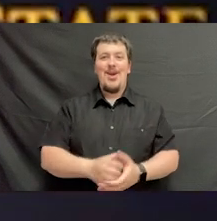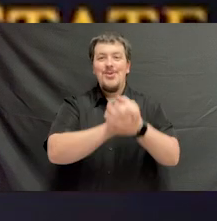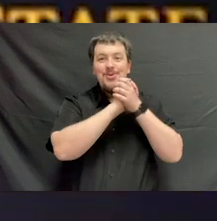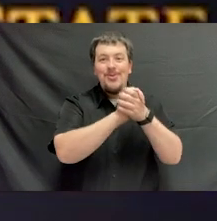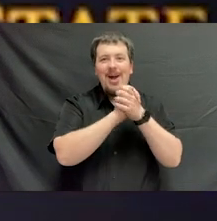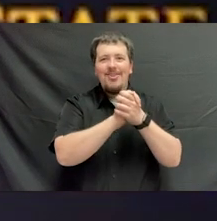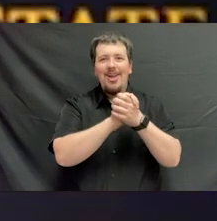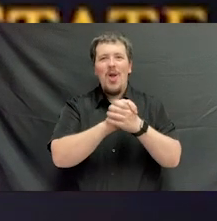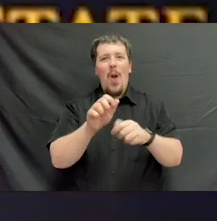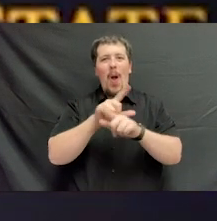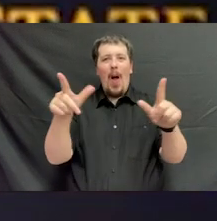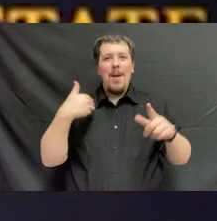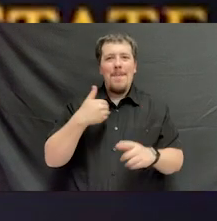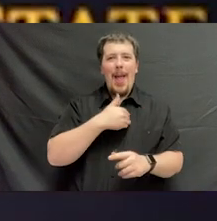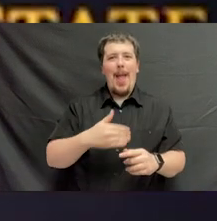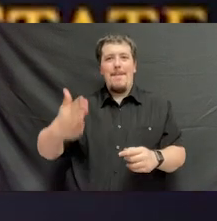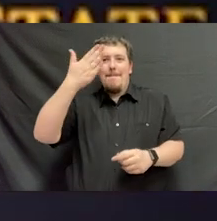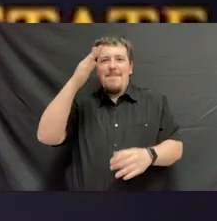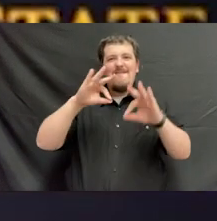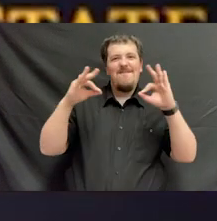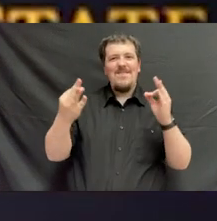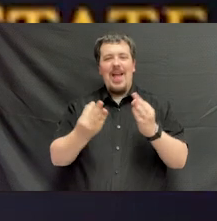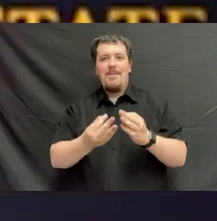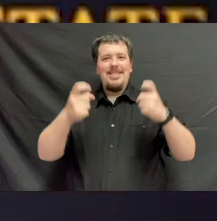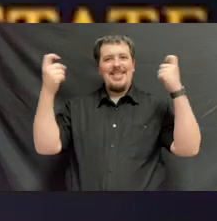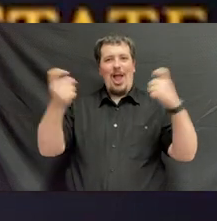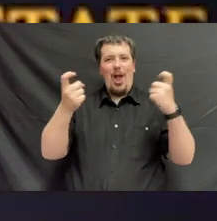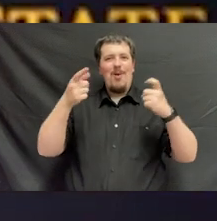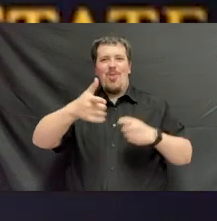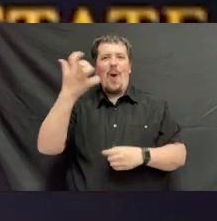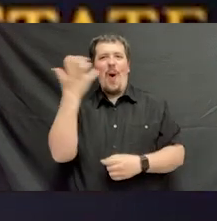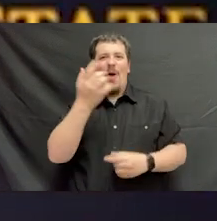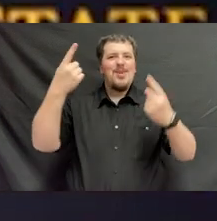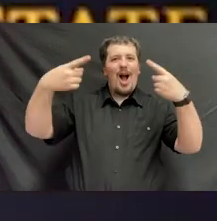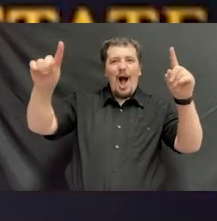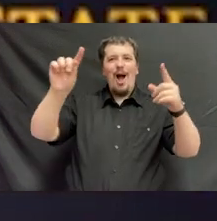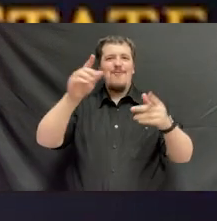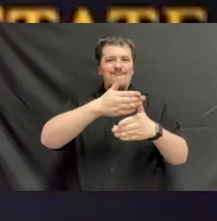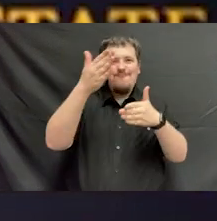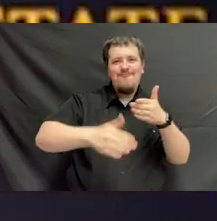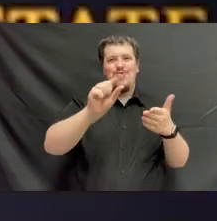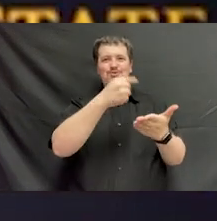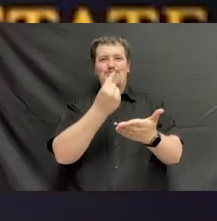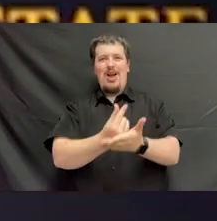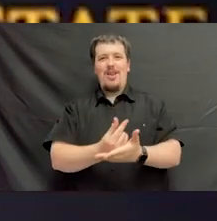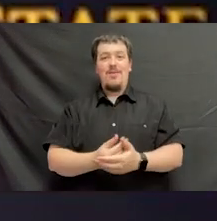Congratulations to all the members of our Buccaneer family who are celebrating this incredible accomplishment of completing your degree.